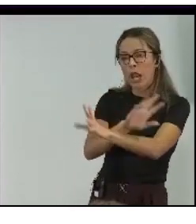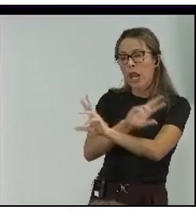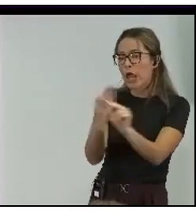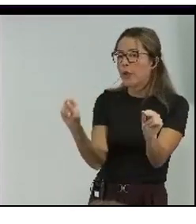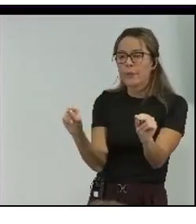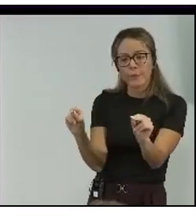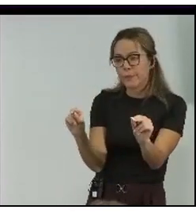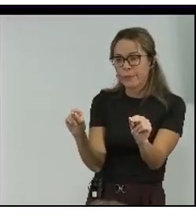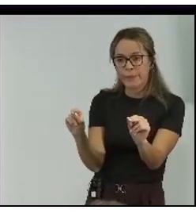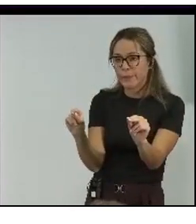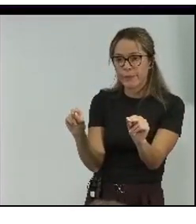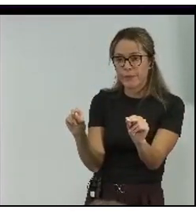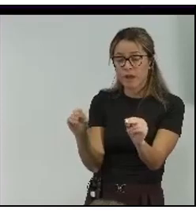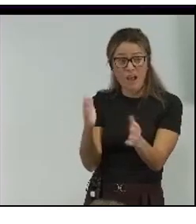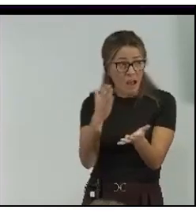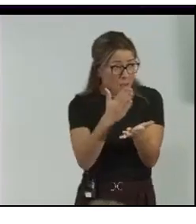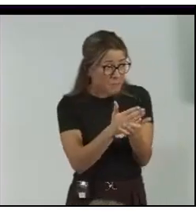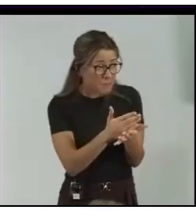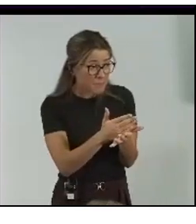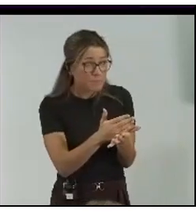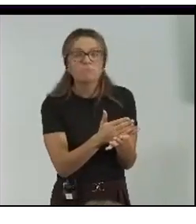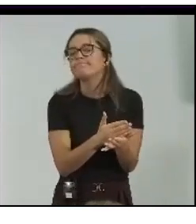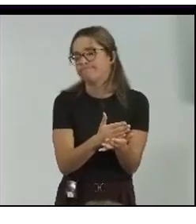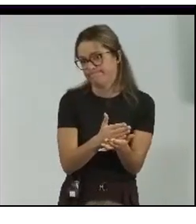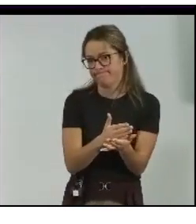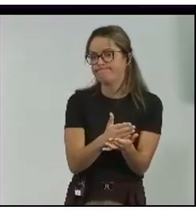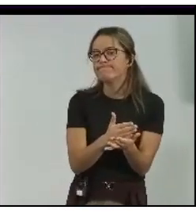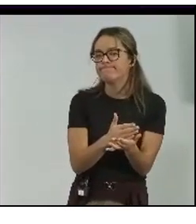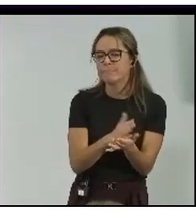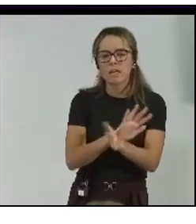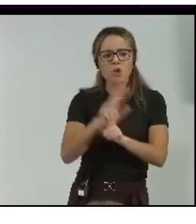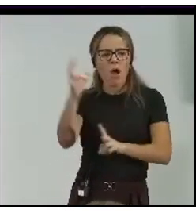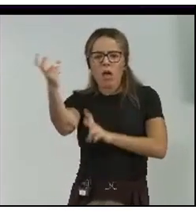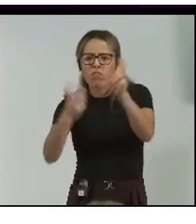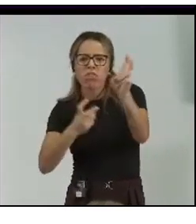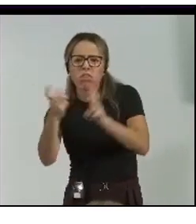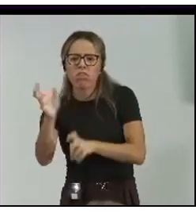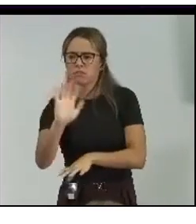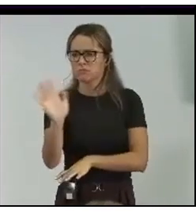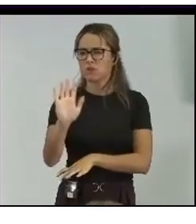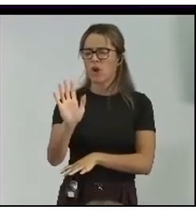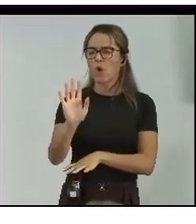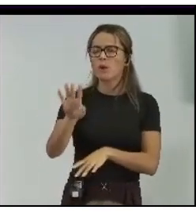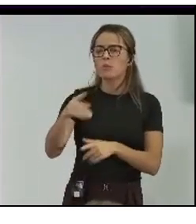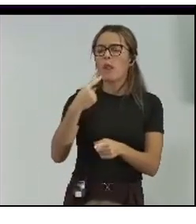And they turn around and go, Are you sure? And it's like, yeah. And it's not an argument. It's like, OK, how about this,